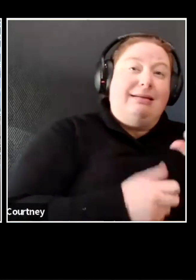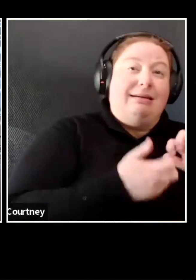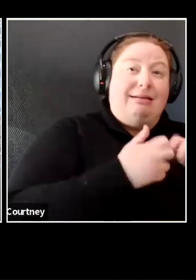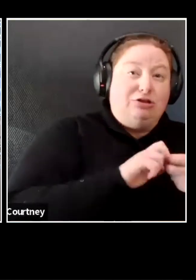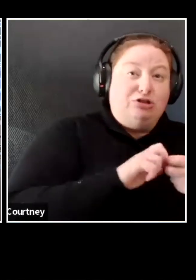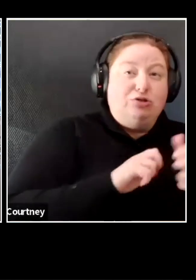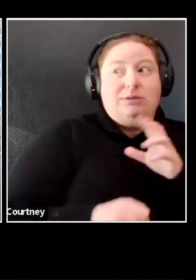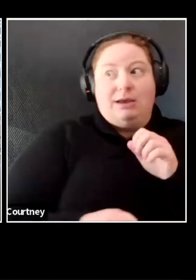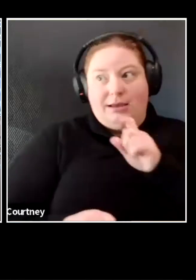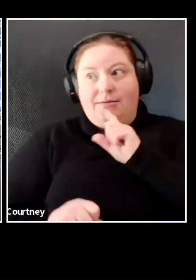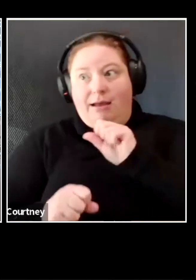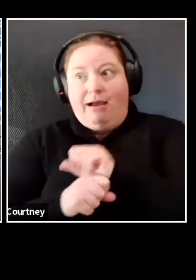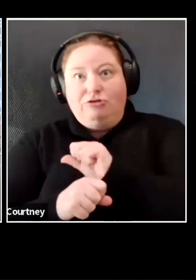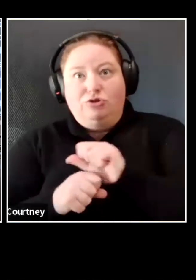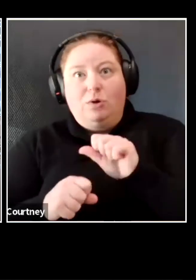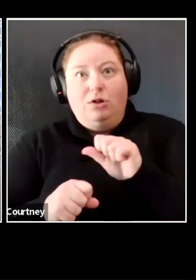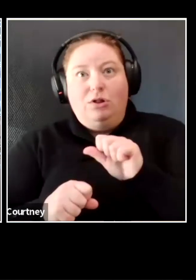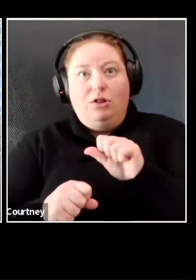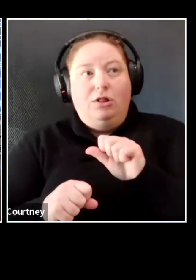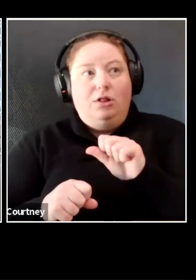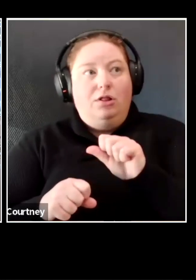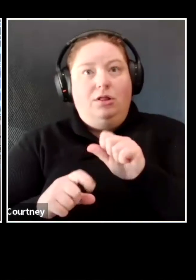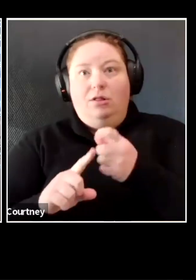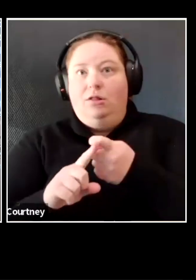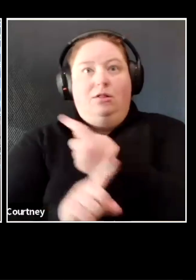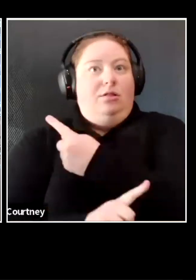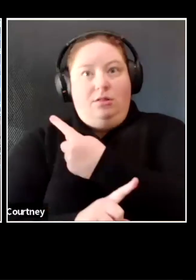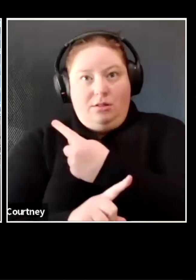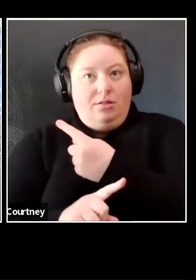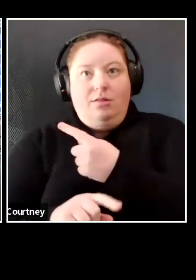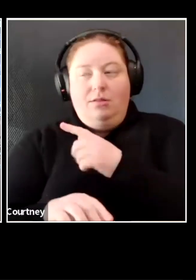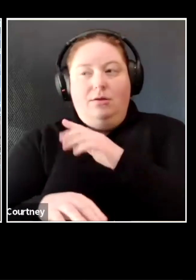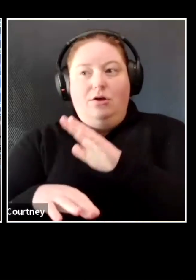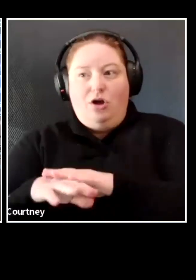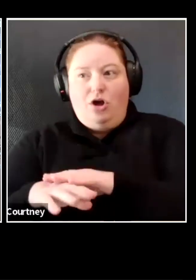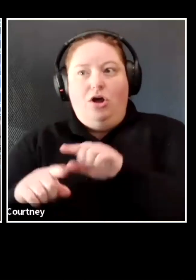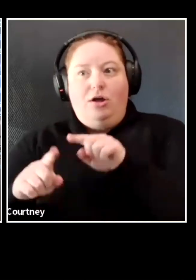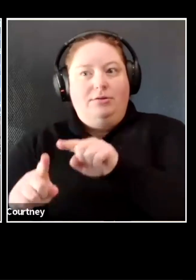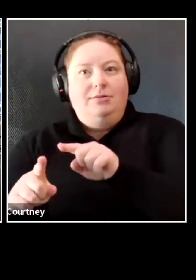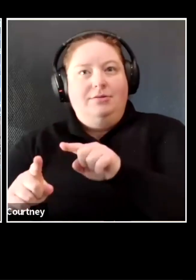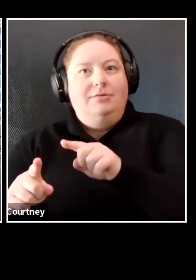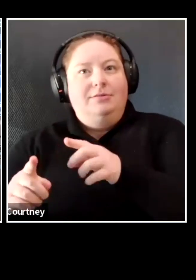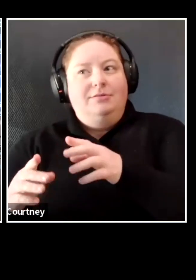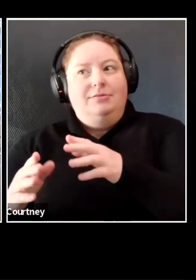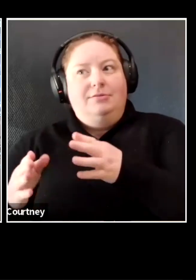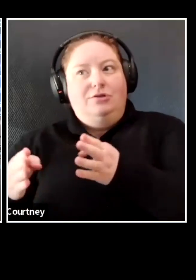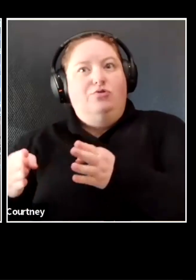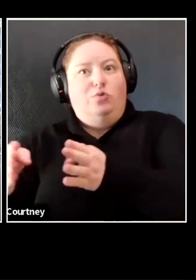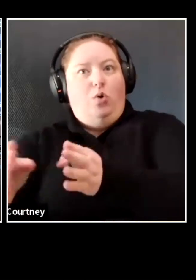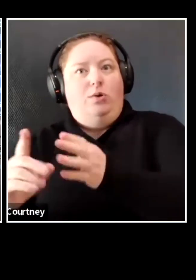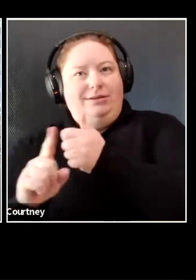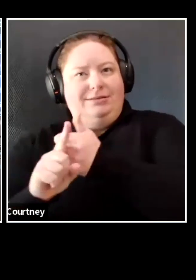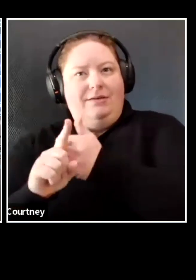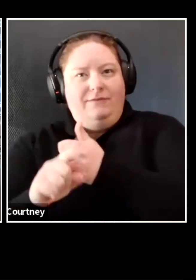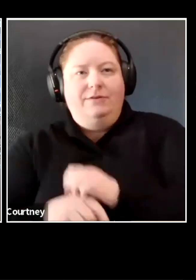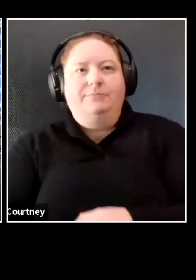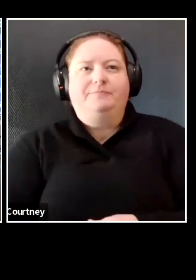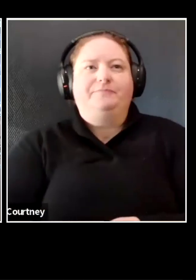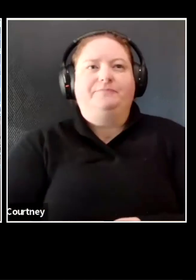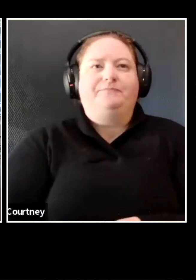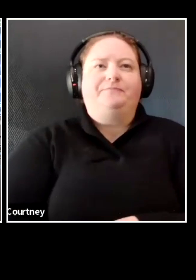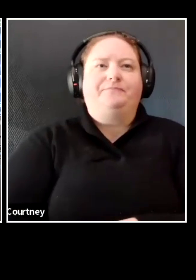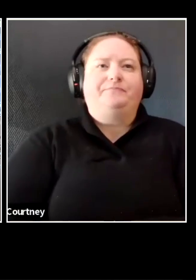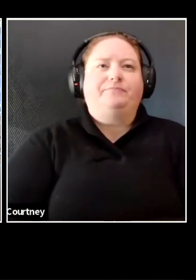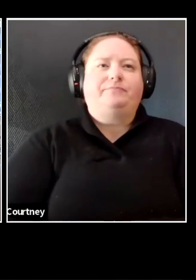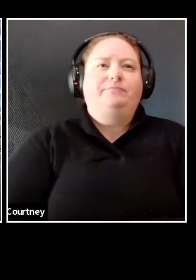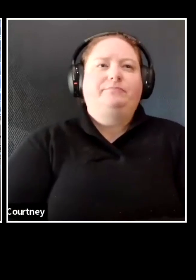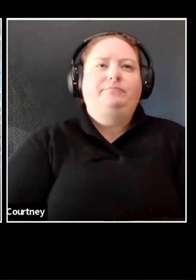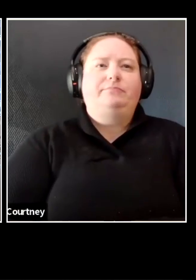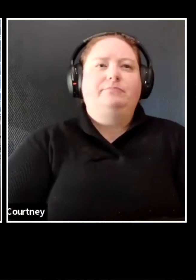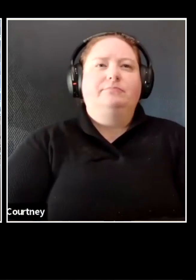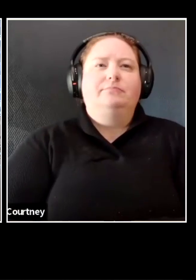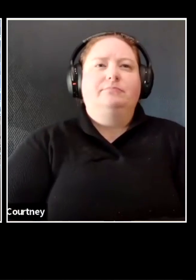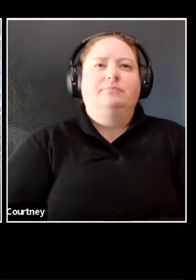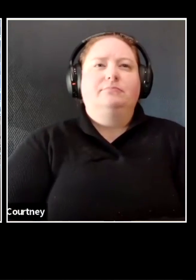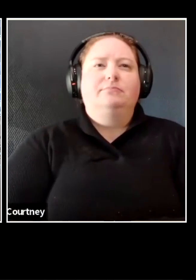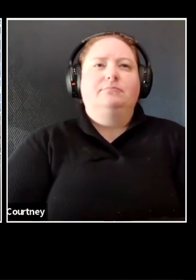actual discontinuities on the um public right of way. Um given that none of this data was